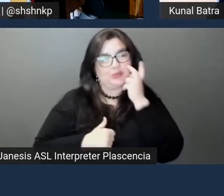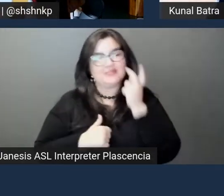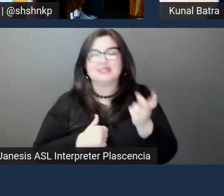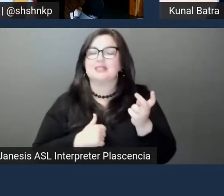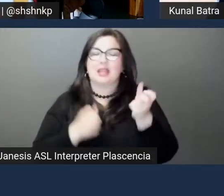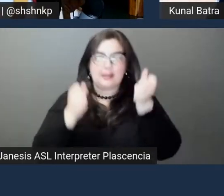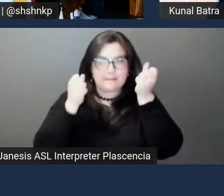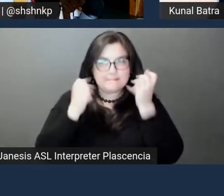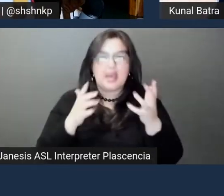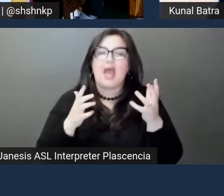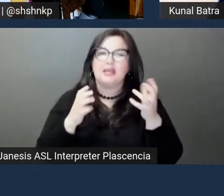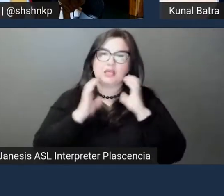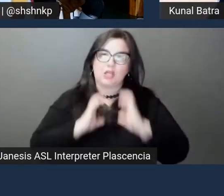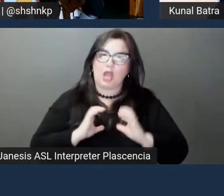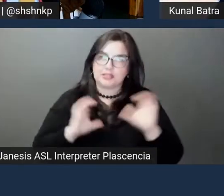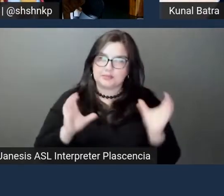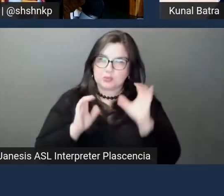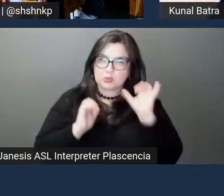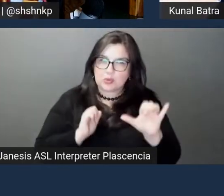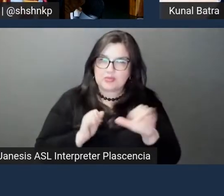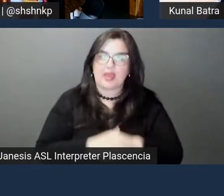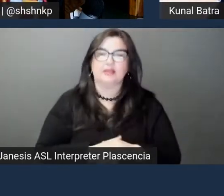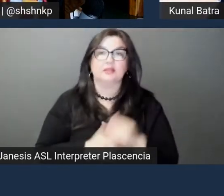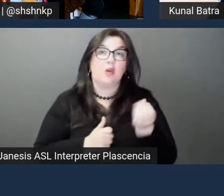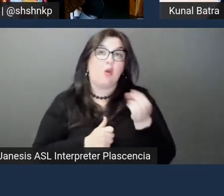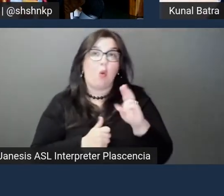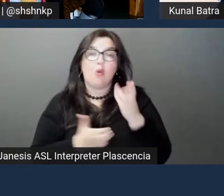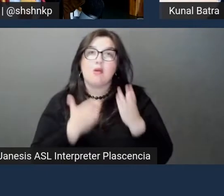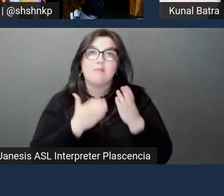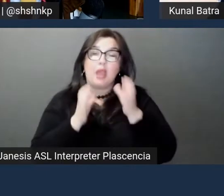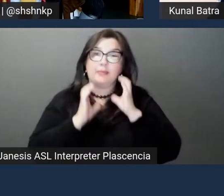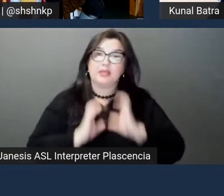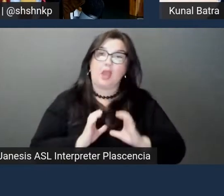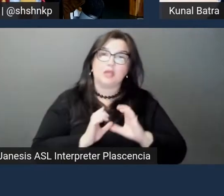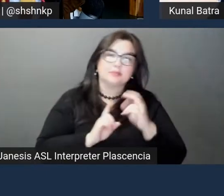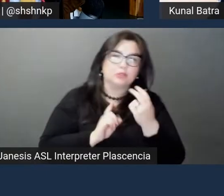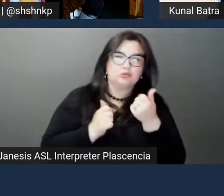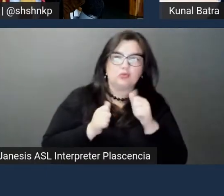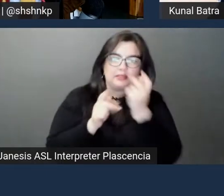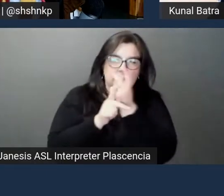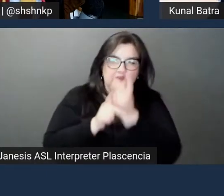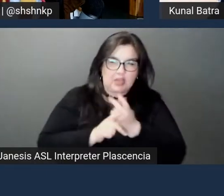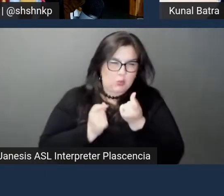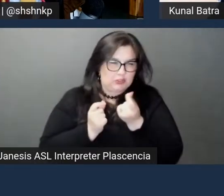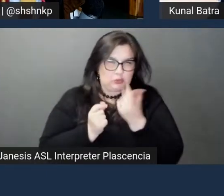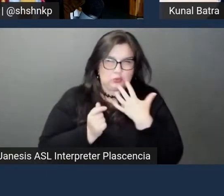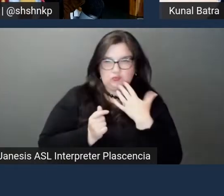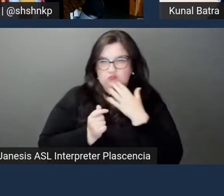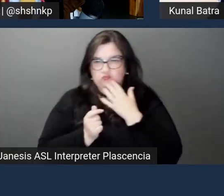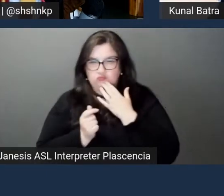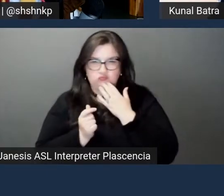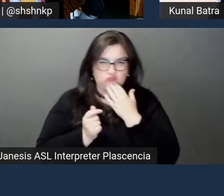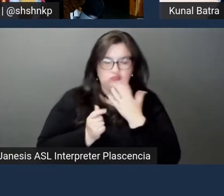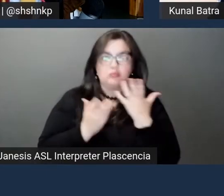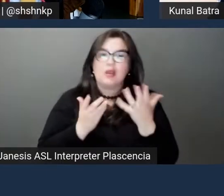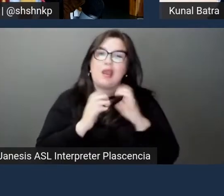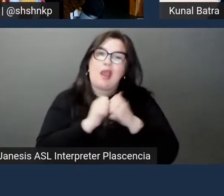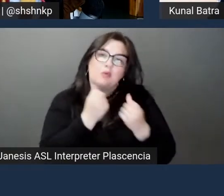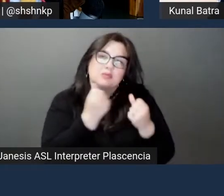Or our customers may be looking at other things like that. So, the way we support this is that as you run through